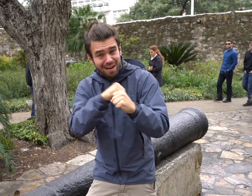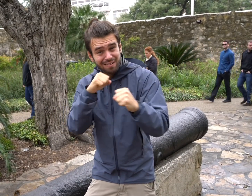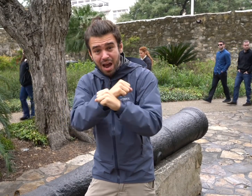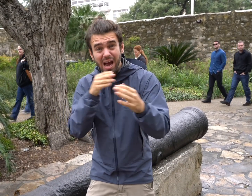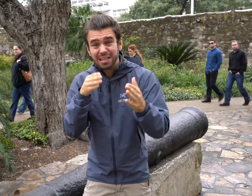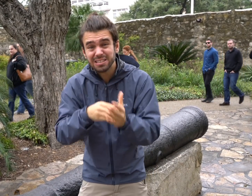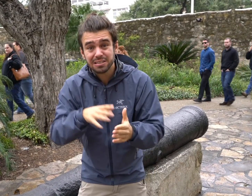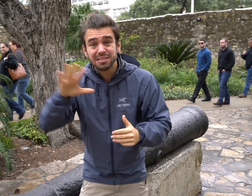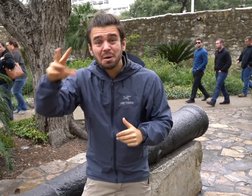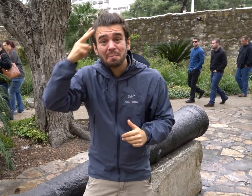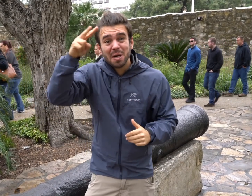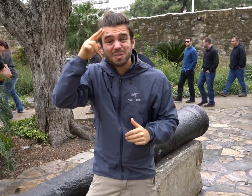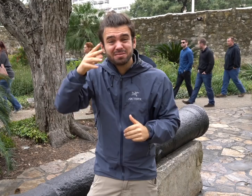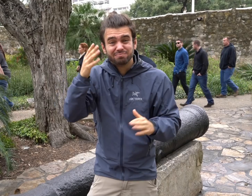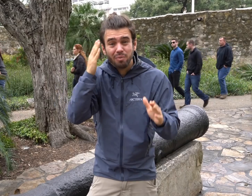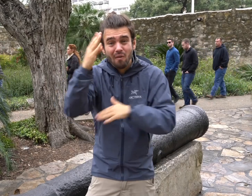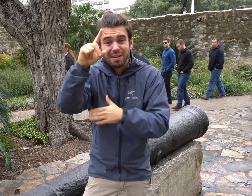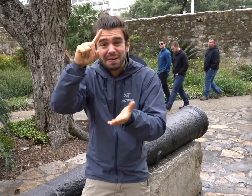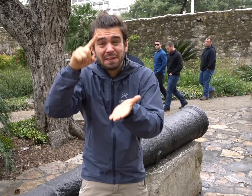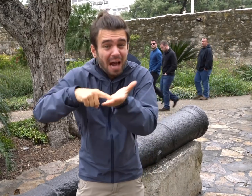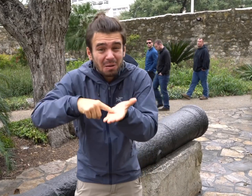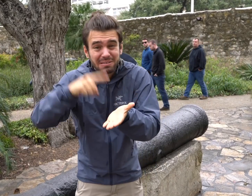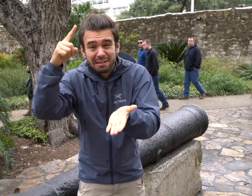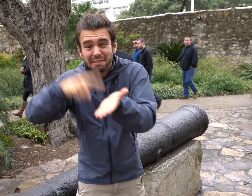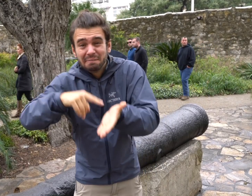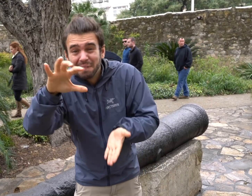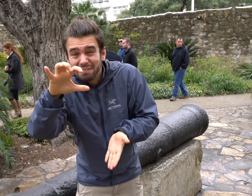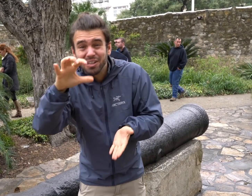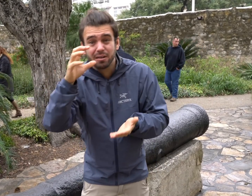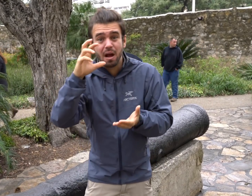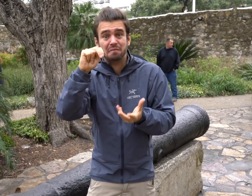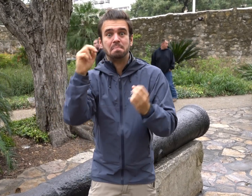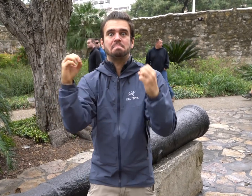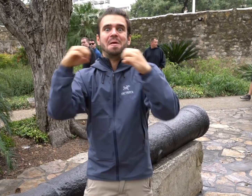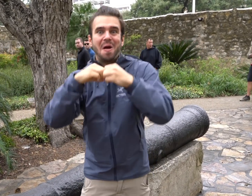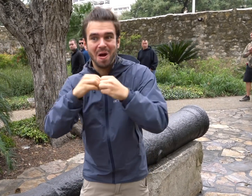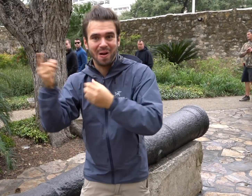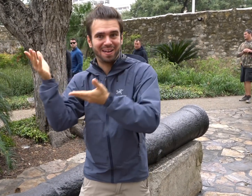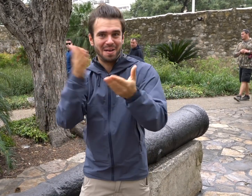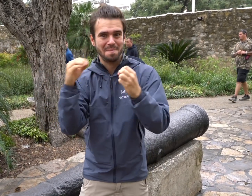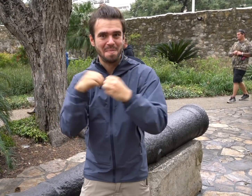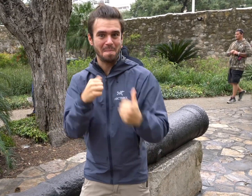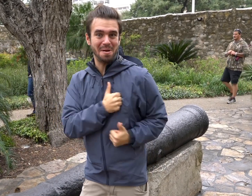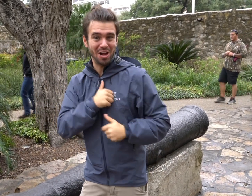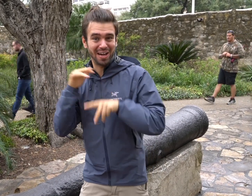They were fighting against around 1,500 or more Mexican soldiers!